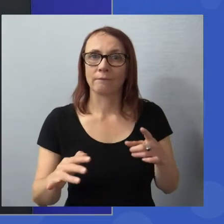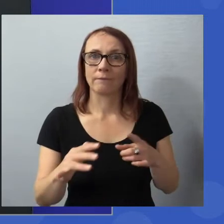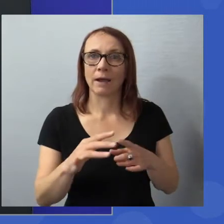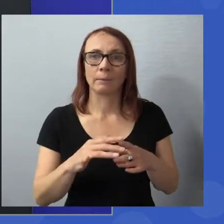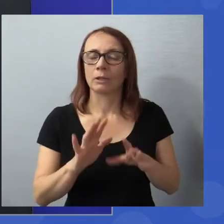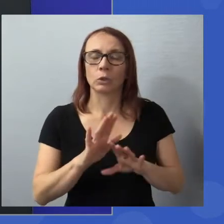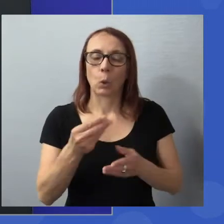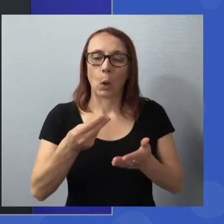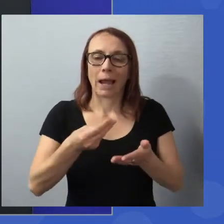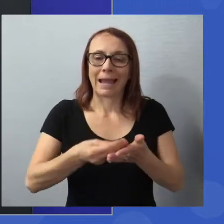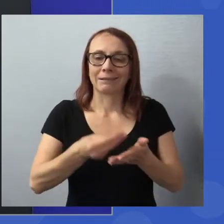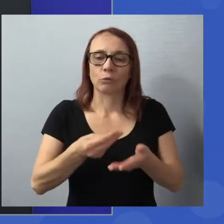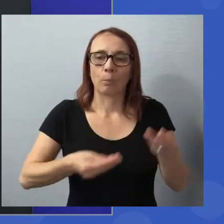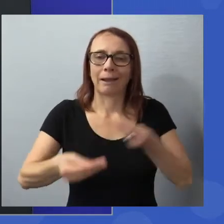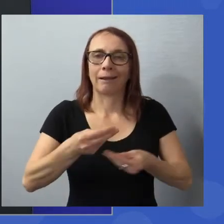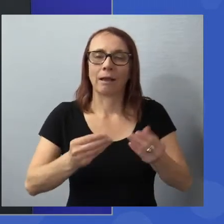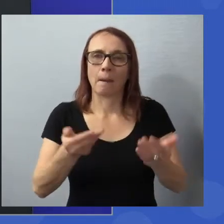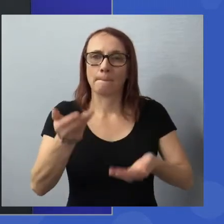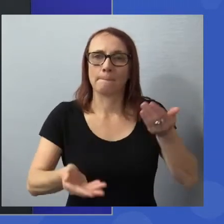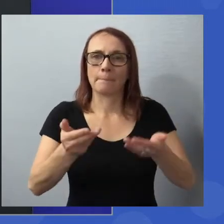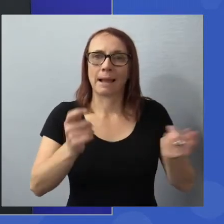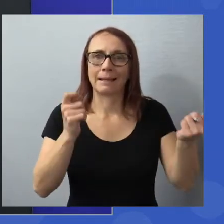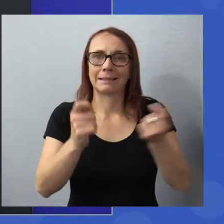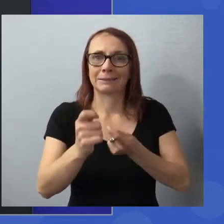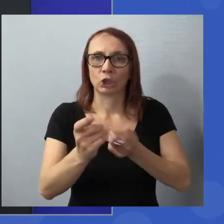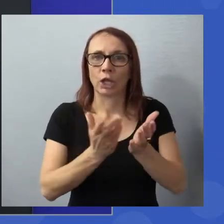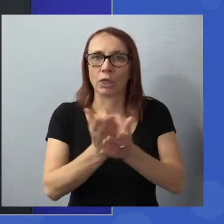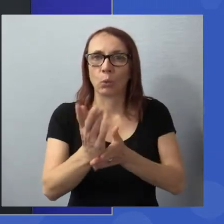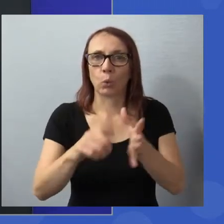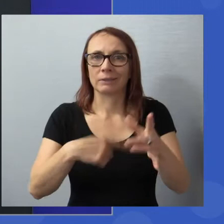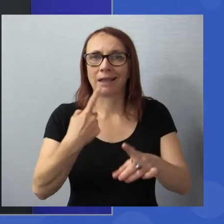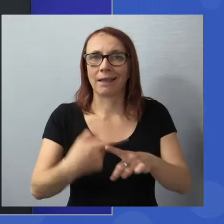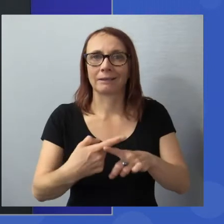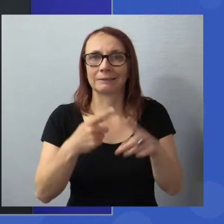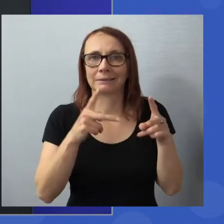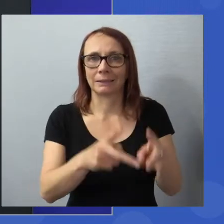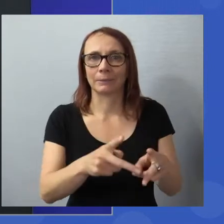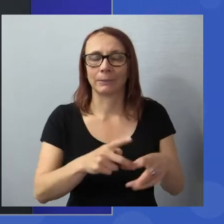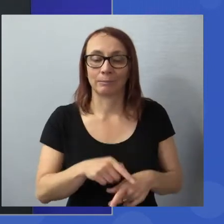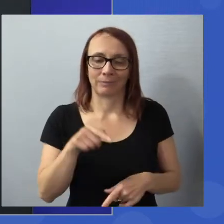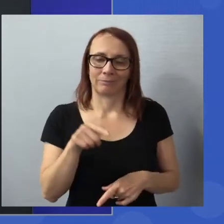economic balance by changing the tax system that would be the liver to make